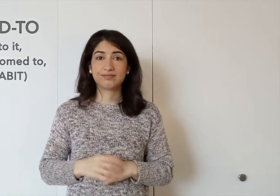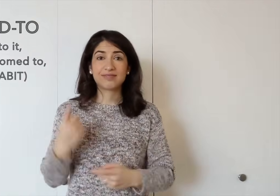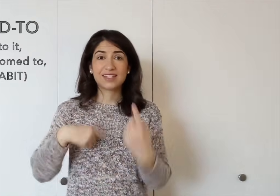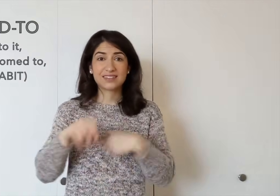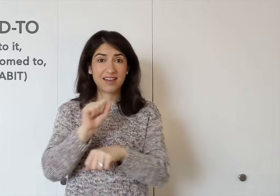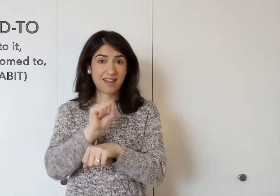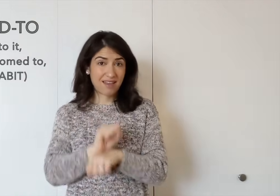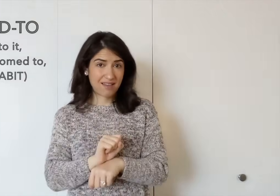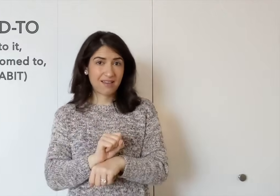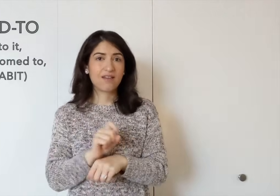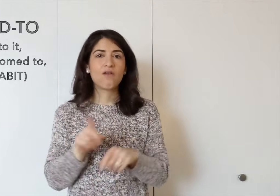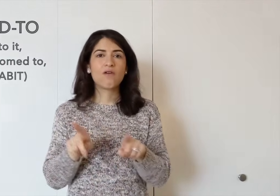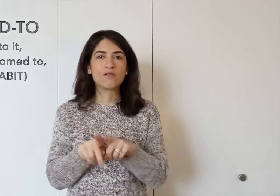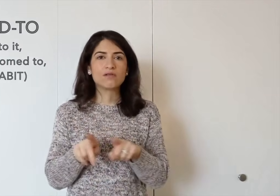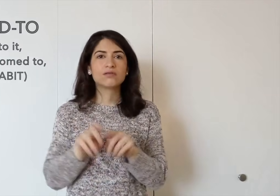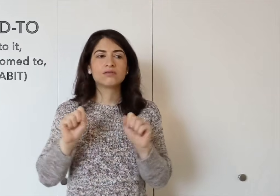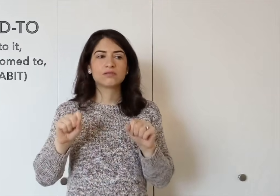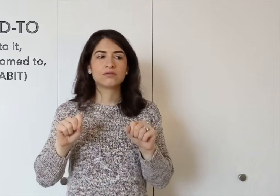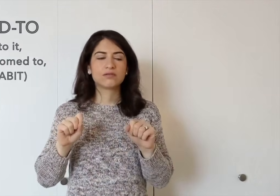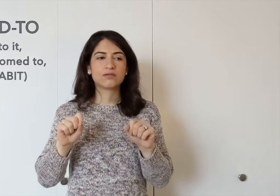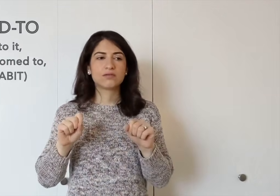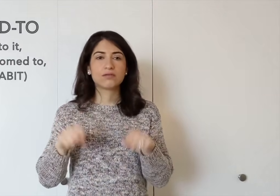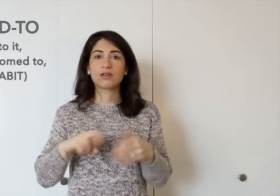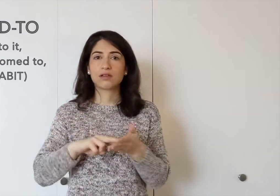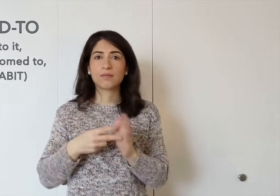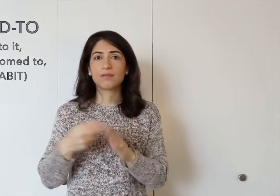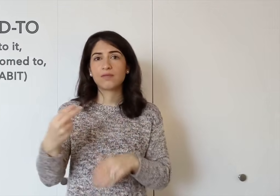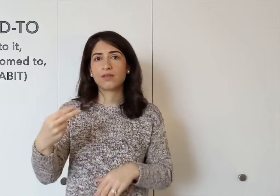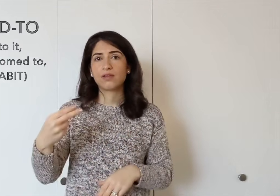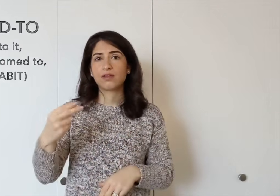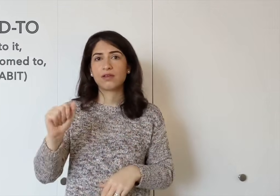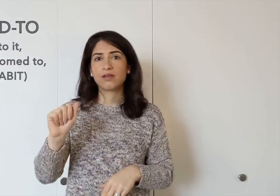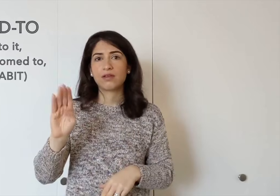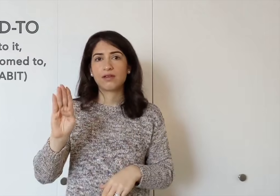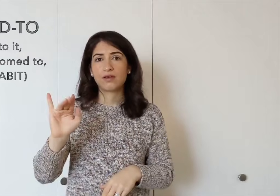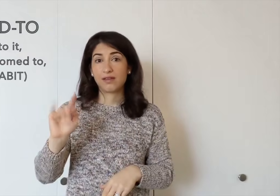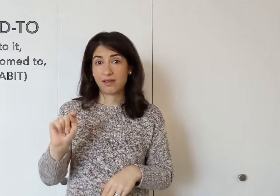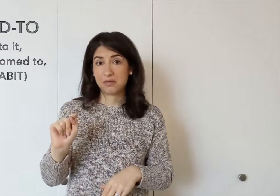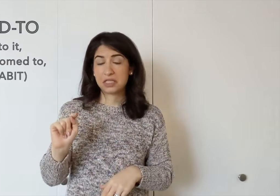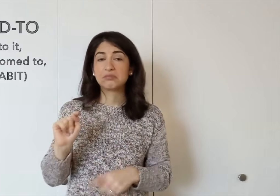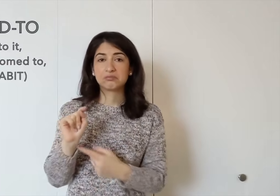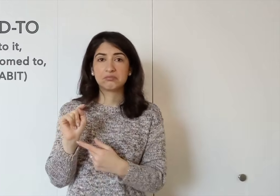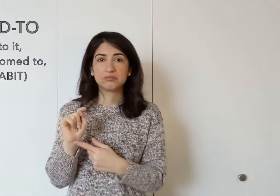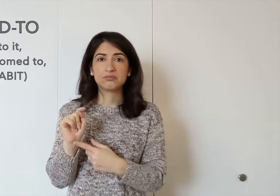And this sign can also mean "habit"